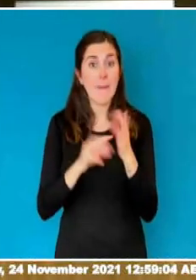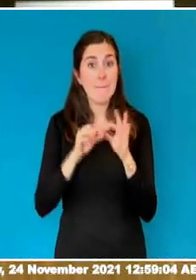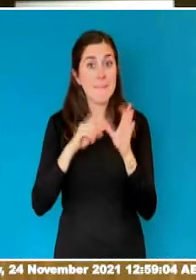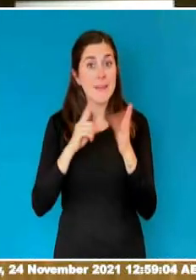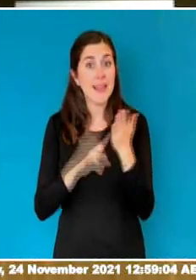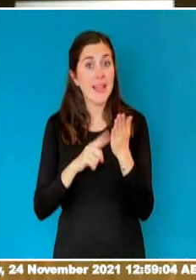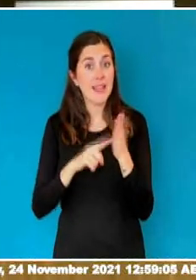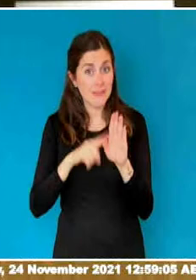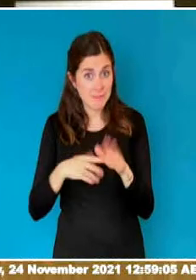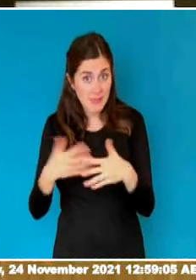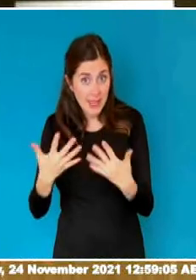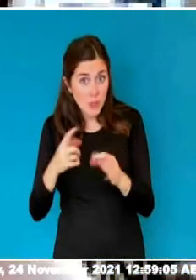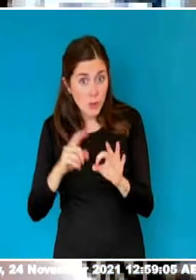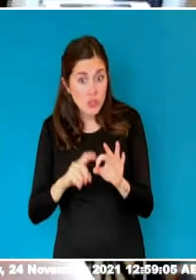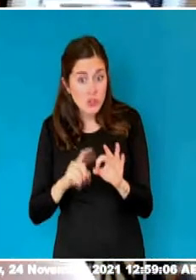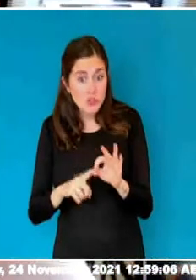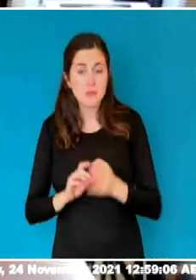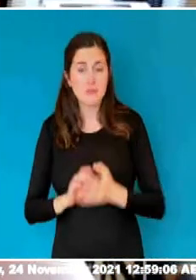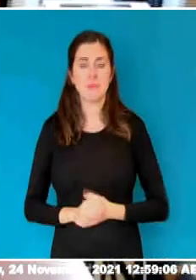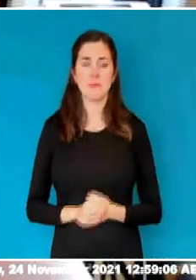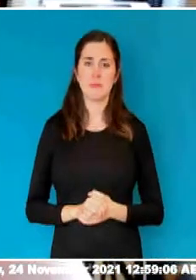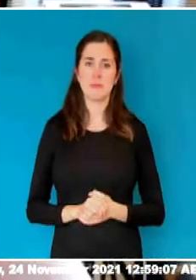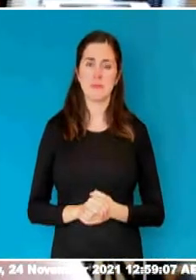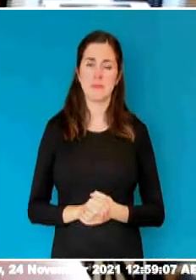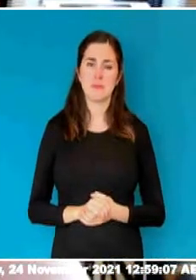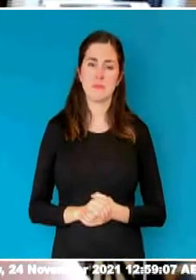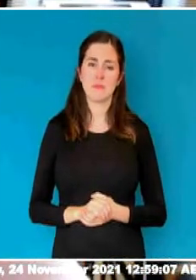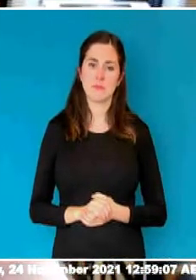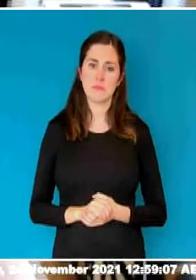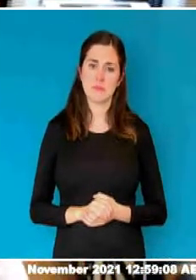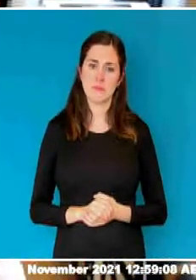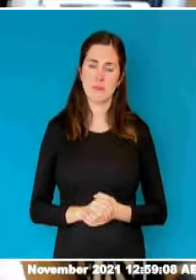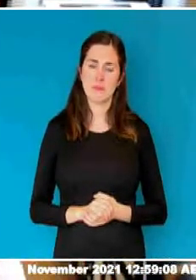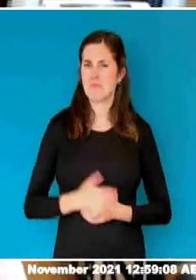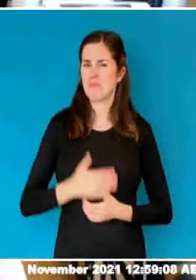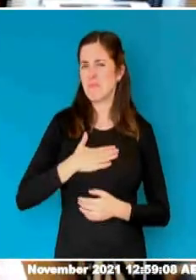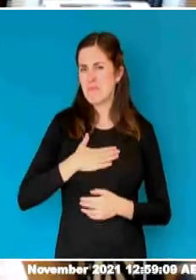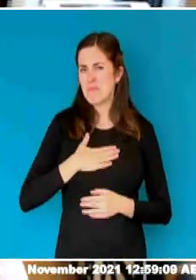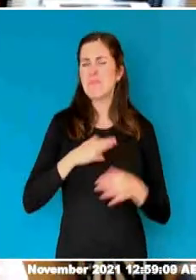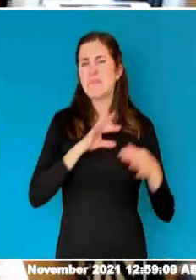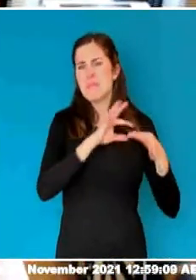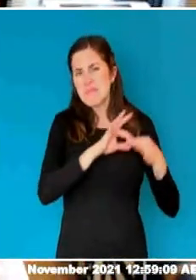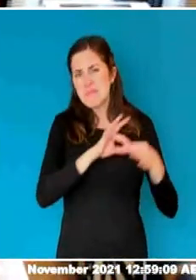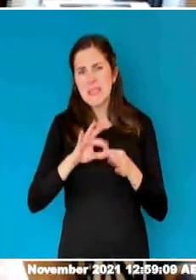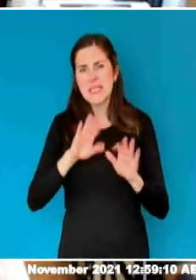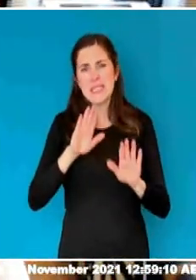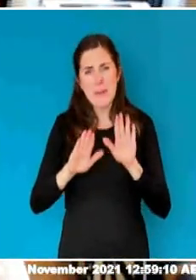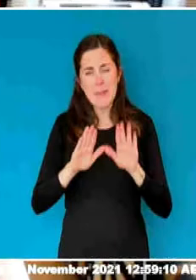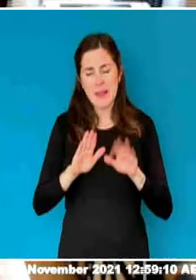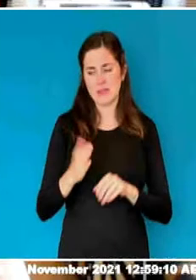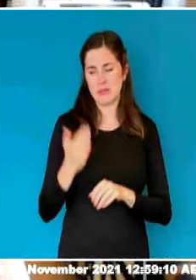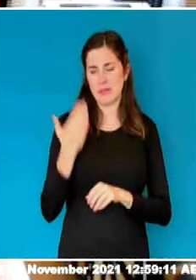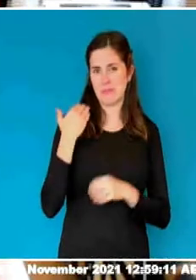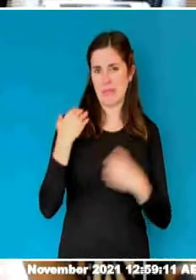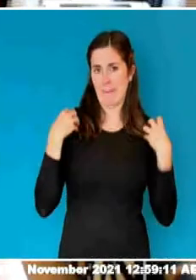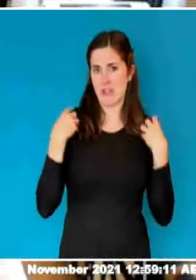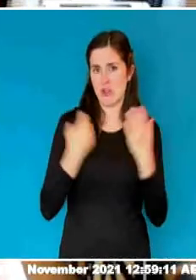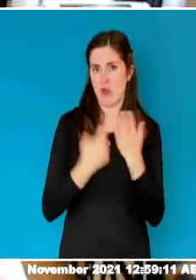Just to follow on from Commissioner Ryan and also to relate back to